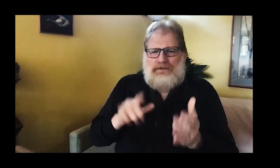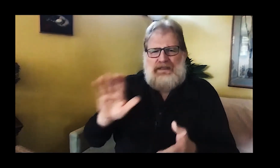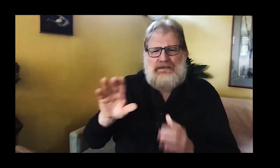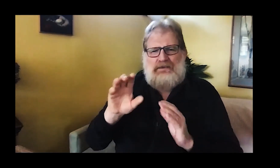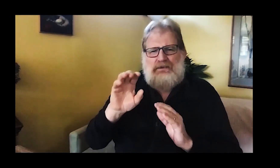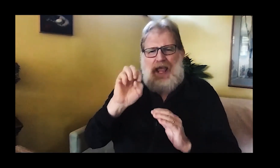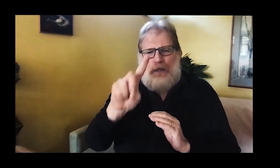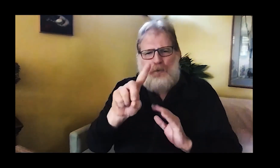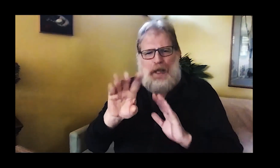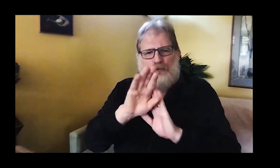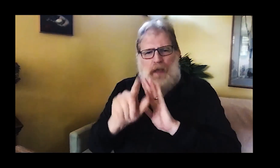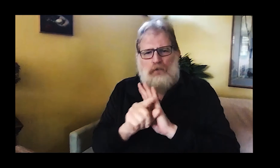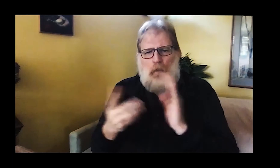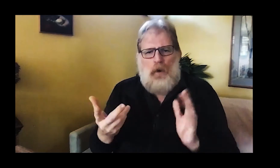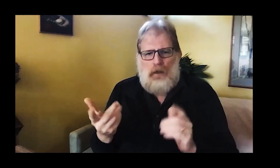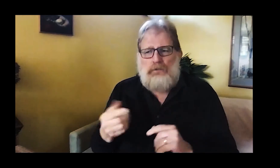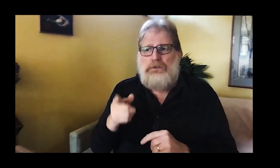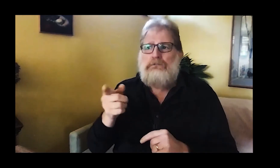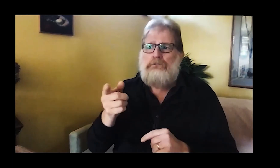We talked about what his educational background would be,